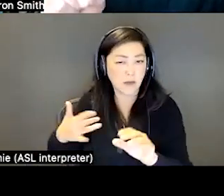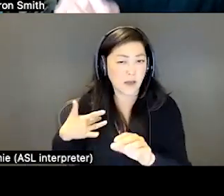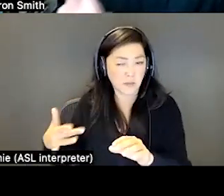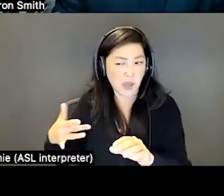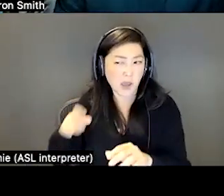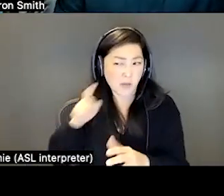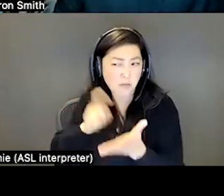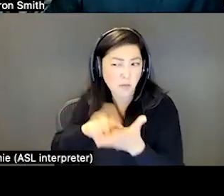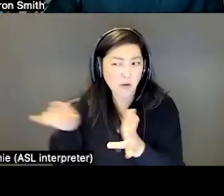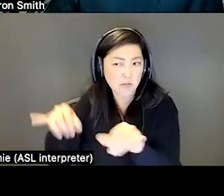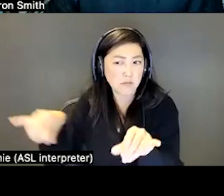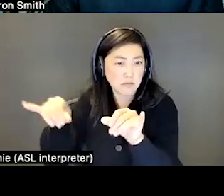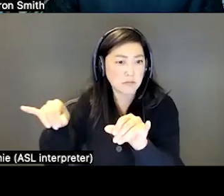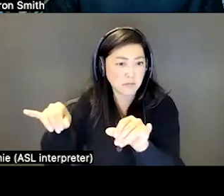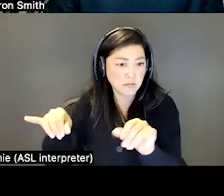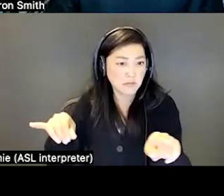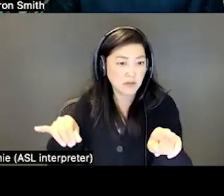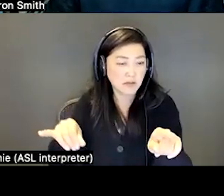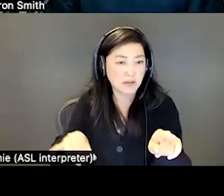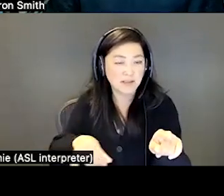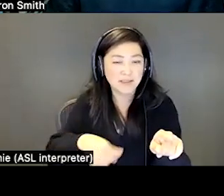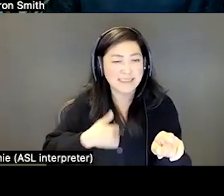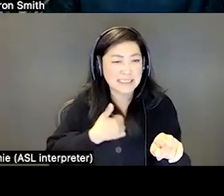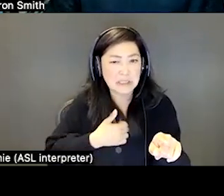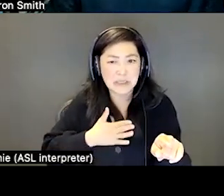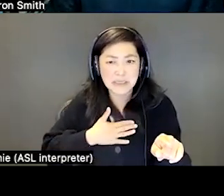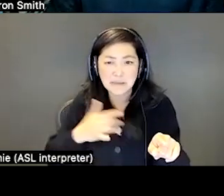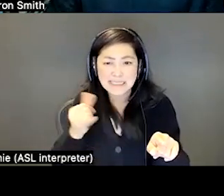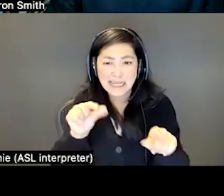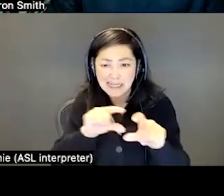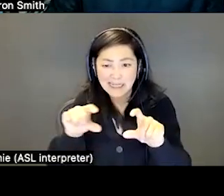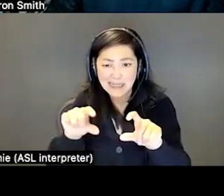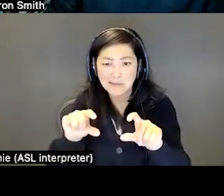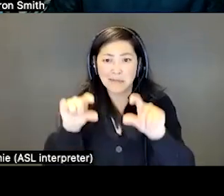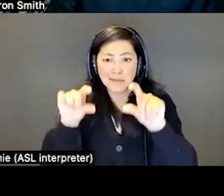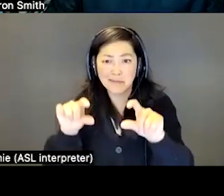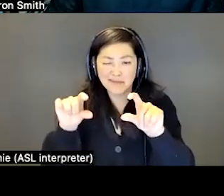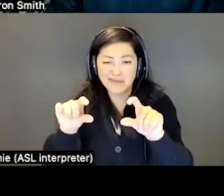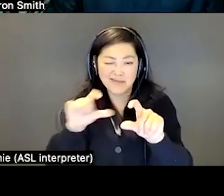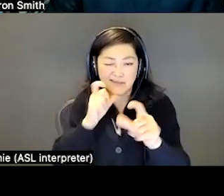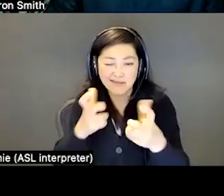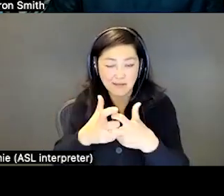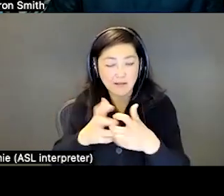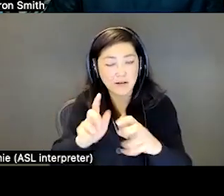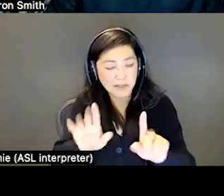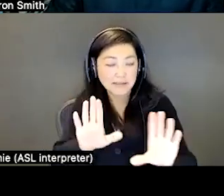highlights moved a bit there, so apologies for that. I've taken here part of the hierarchical